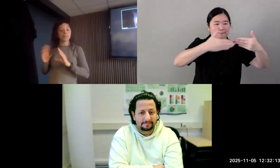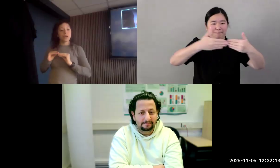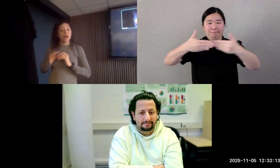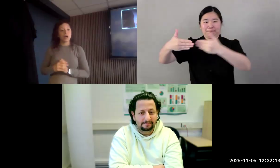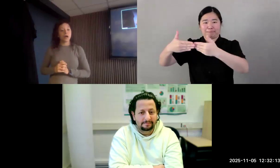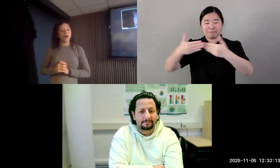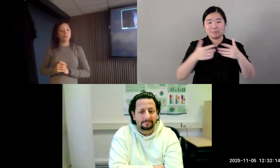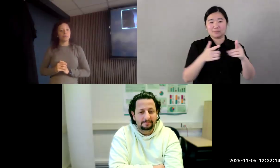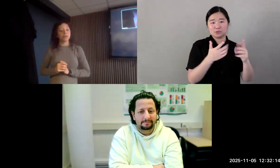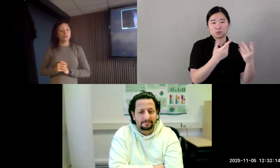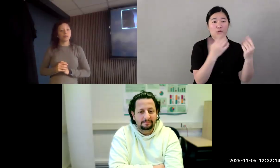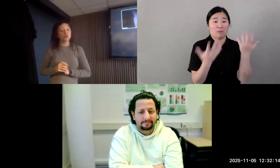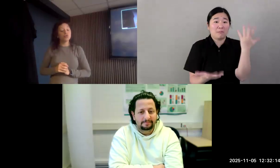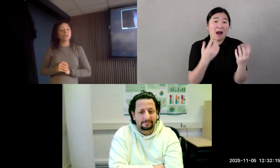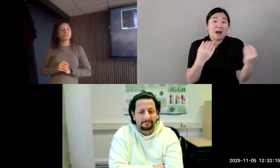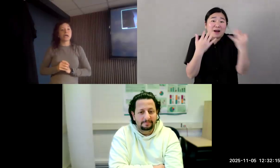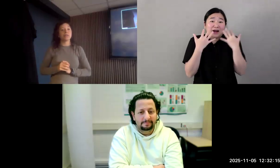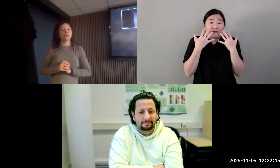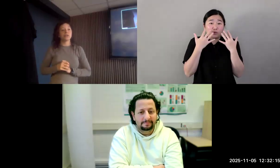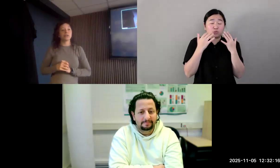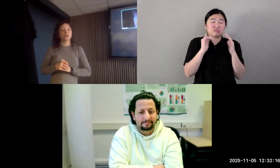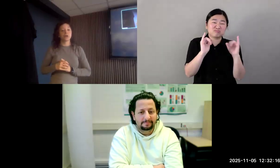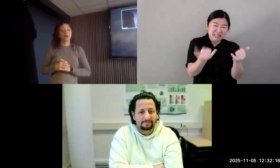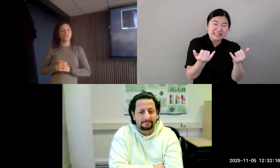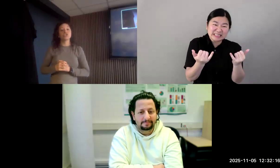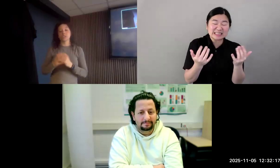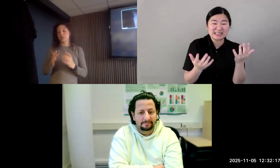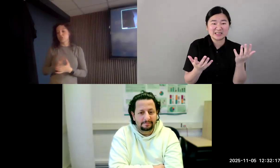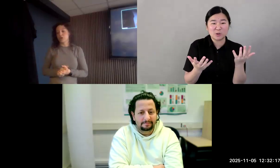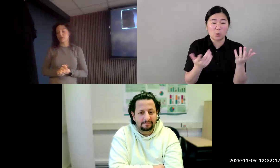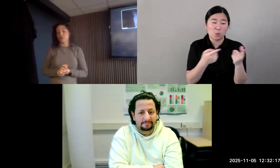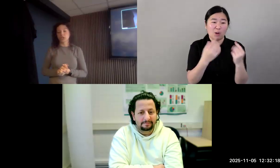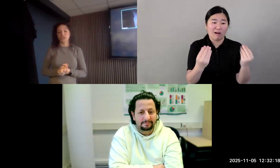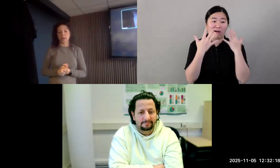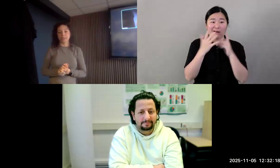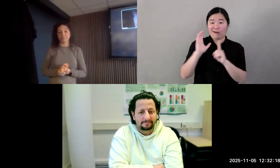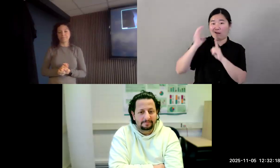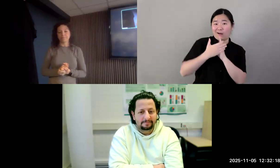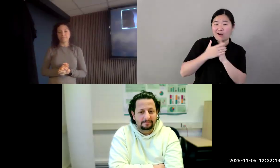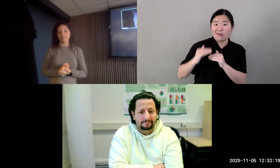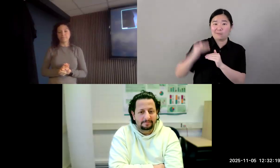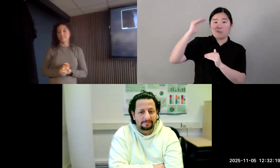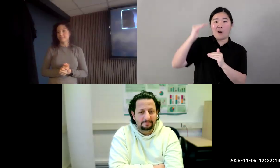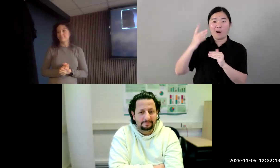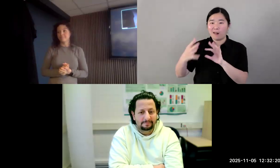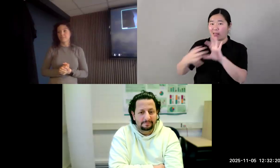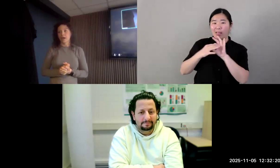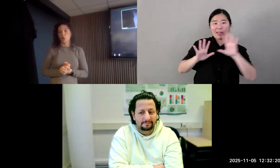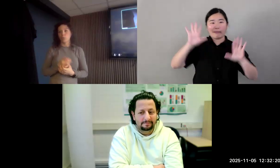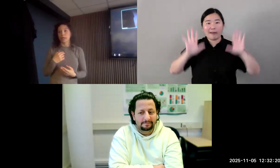the movement and the facial expressions of Charlie Chaplin.